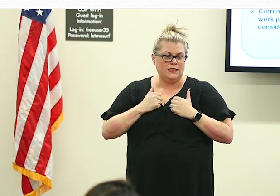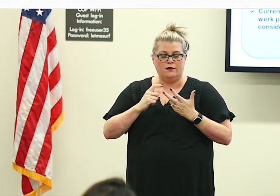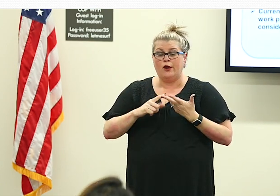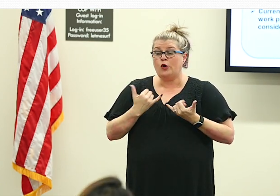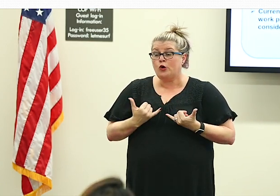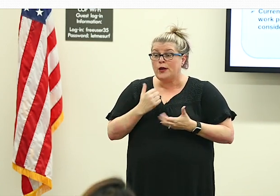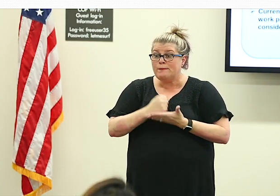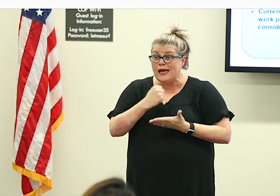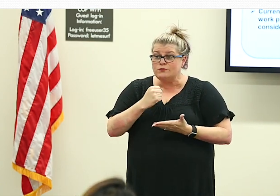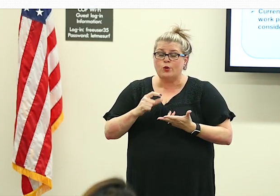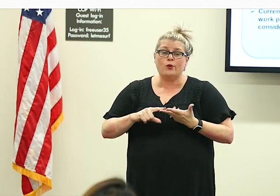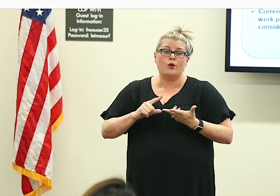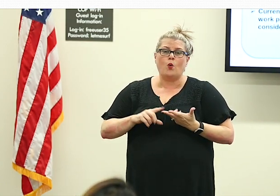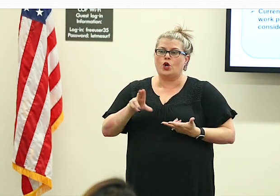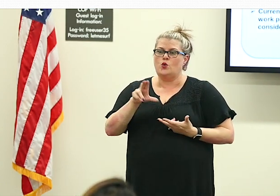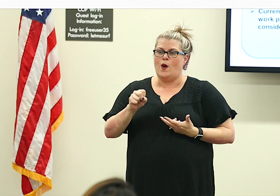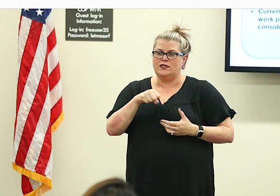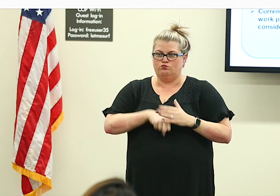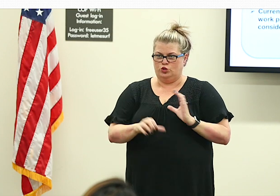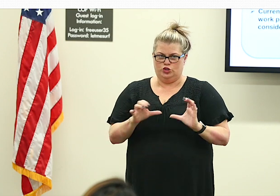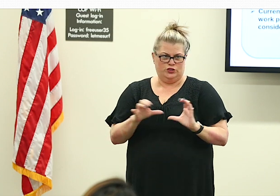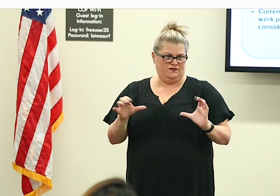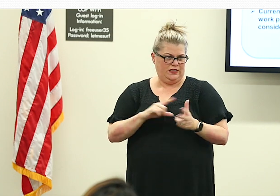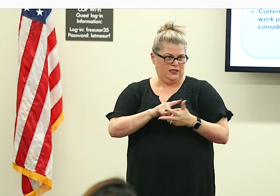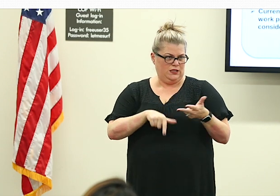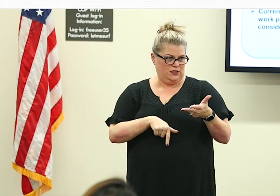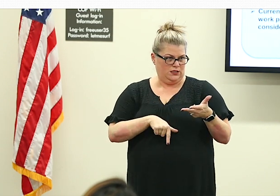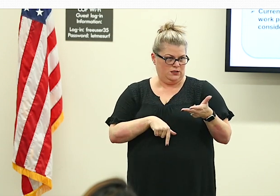or a US birth certificate. Or a